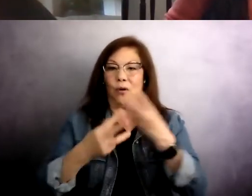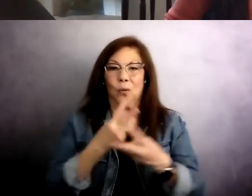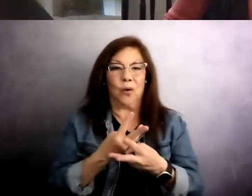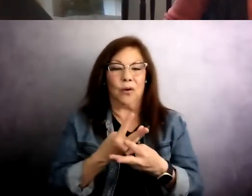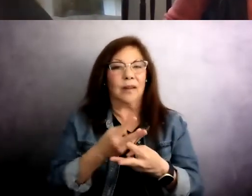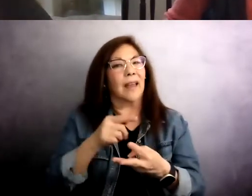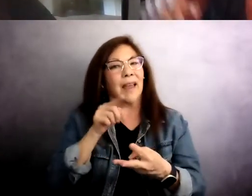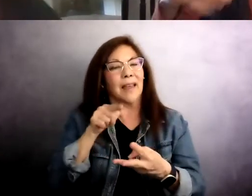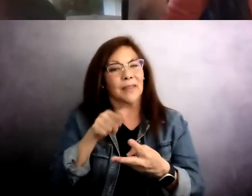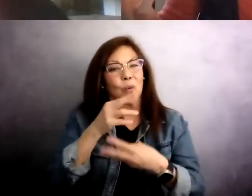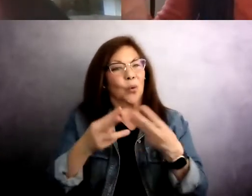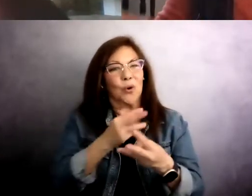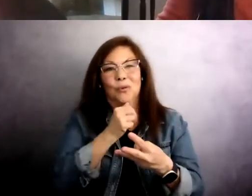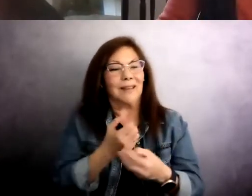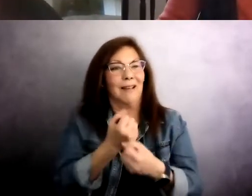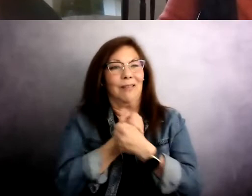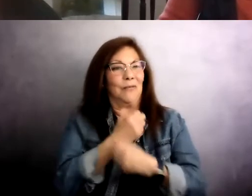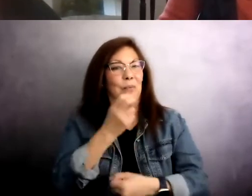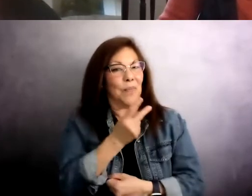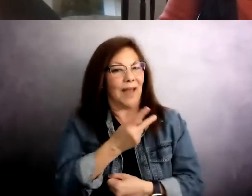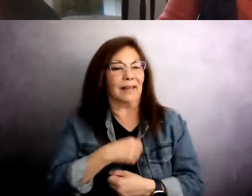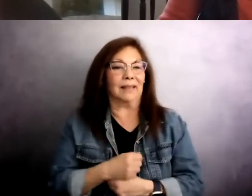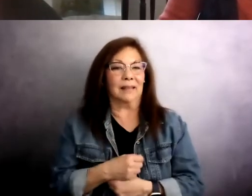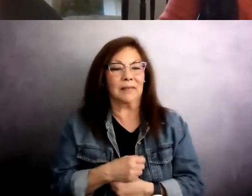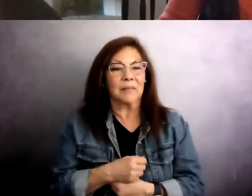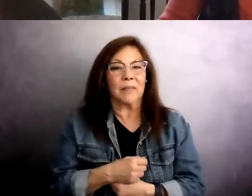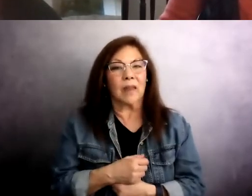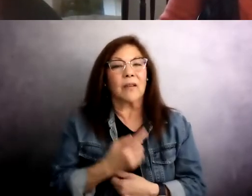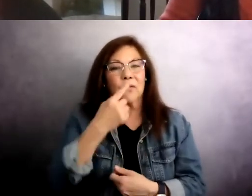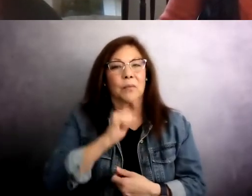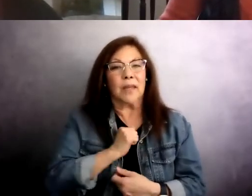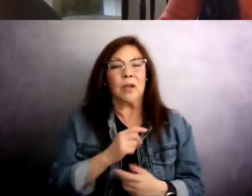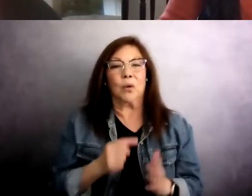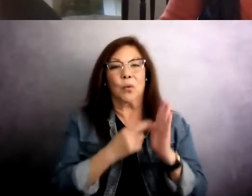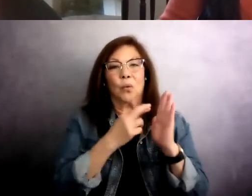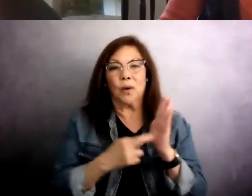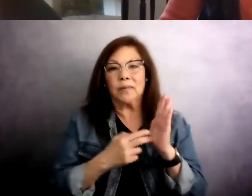Which maybe I'm reaching here, but also to me represents you know? Wanting to be part